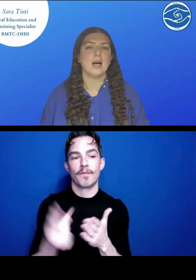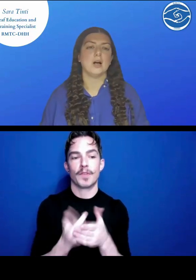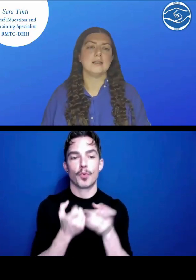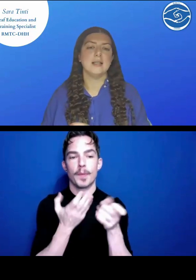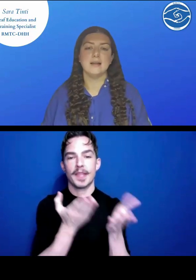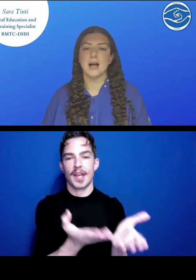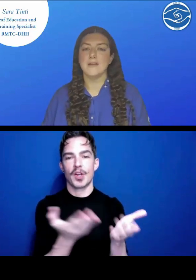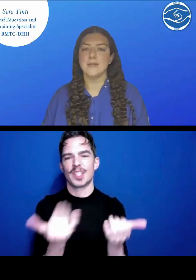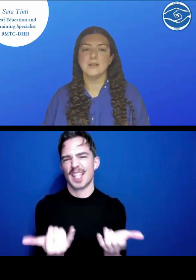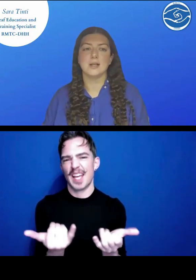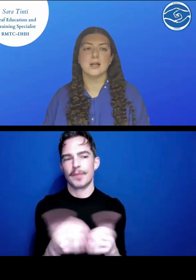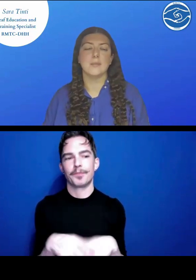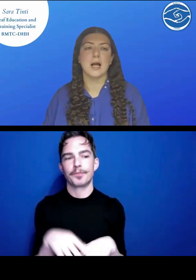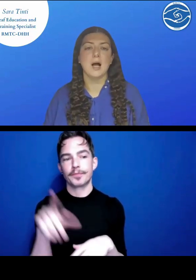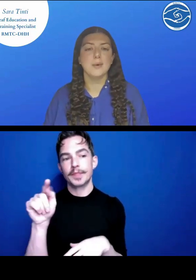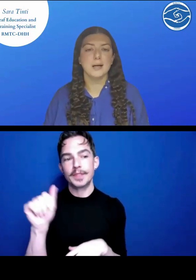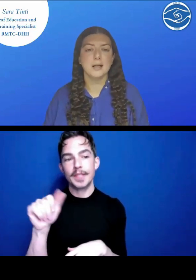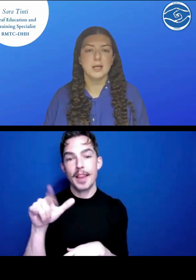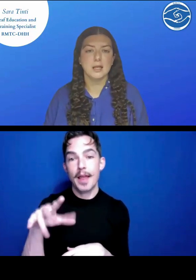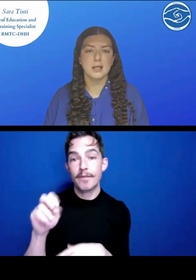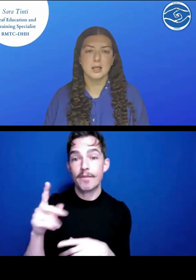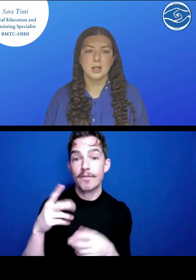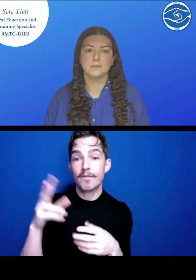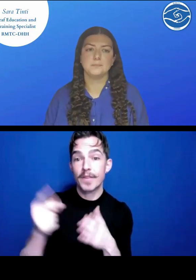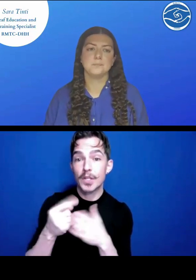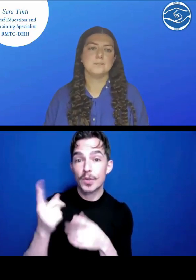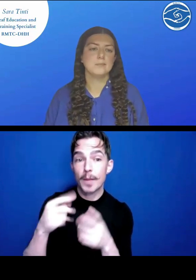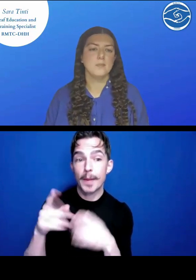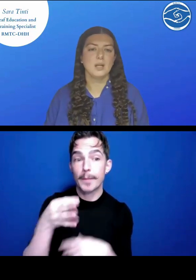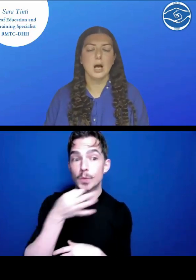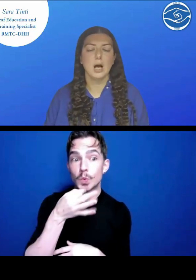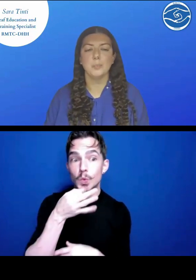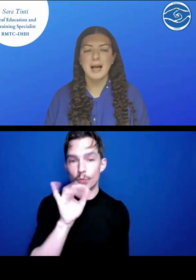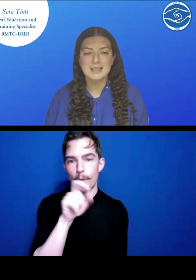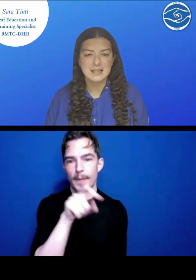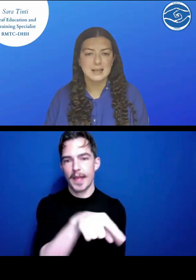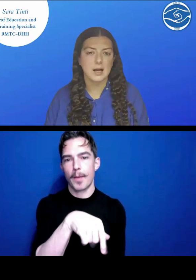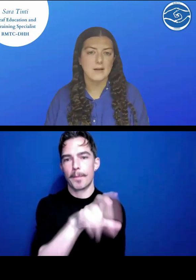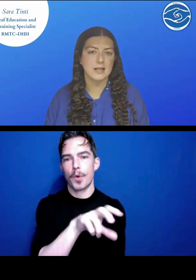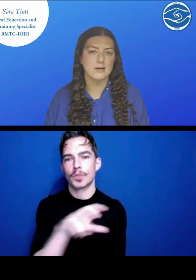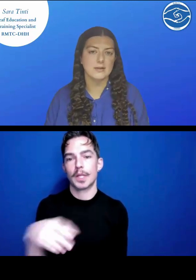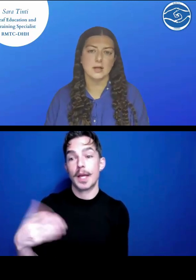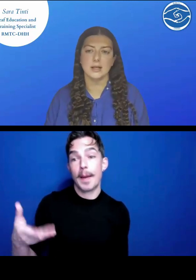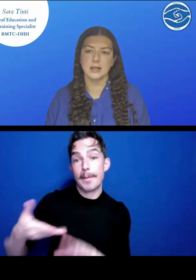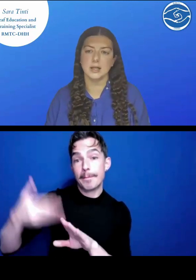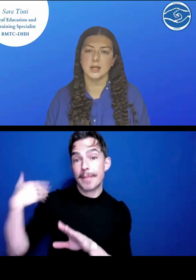Our TA-Live! videos that are coming up are going to be in here. Our past TA-Live! videos are in